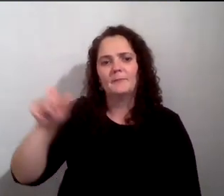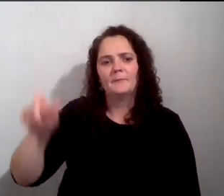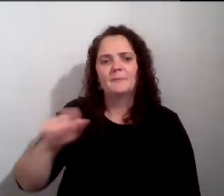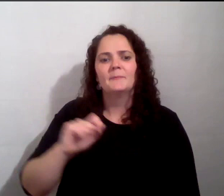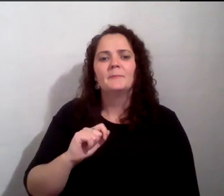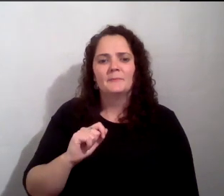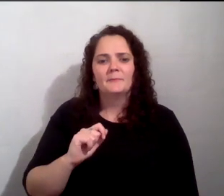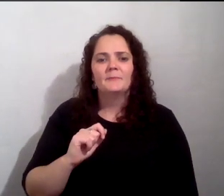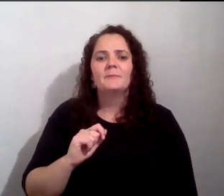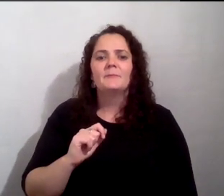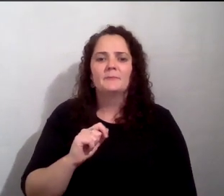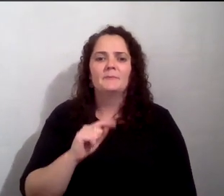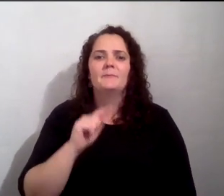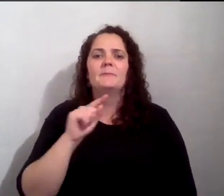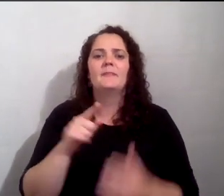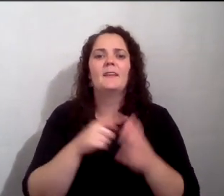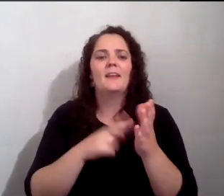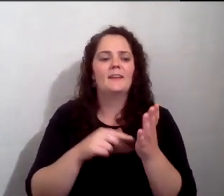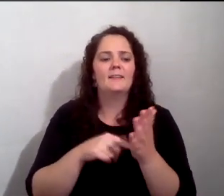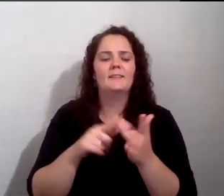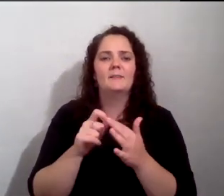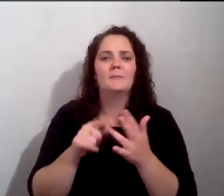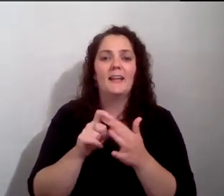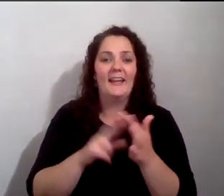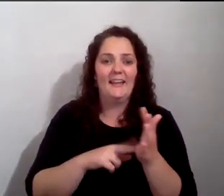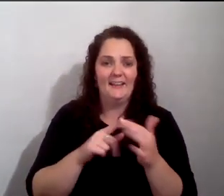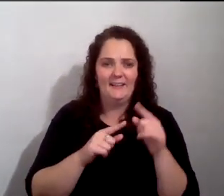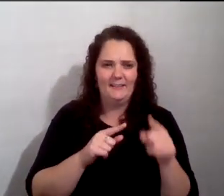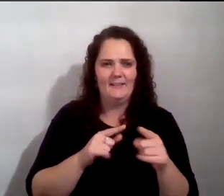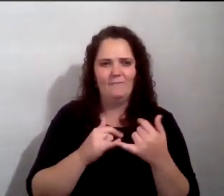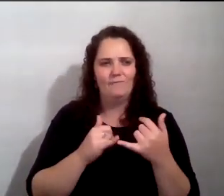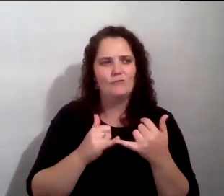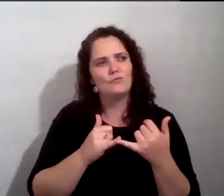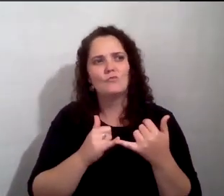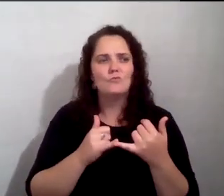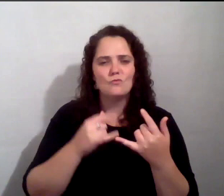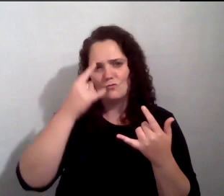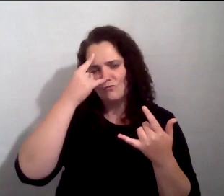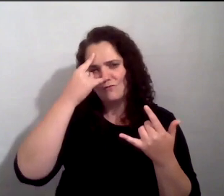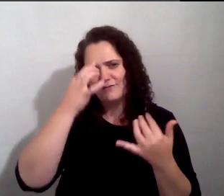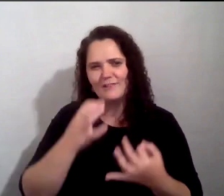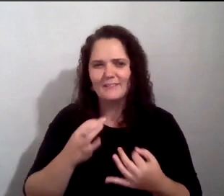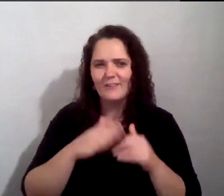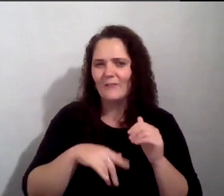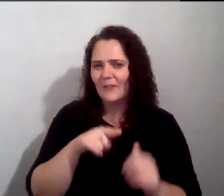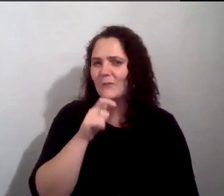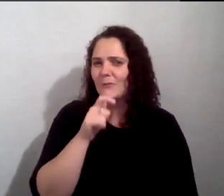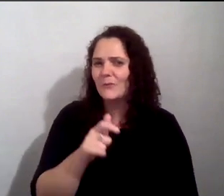caricatures. He didn't actually see any teenage girls seducing men in the streets, you know we can see when this is